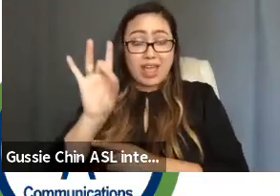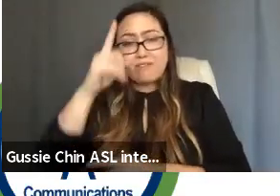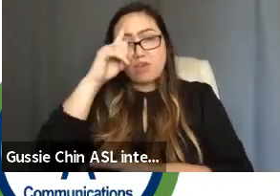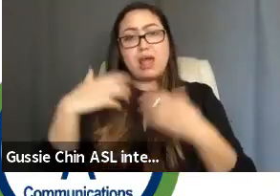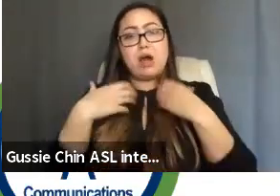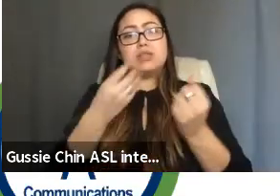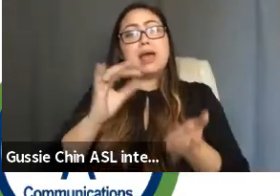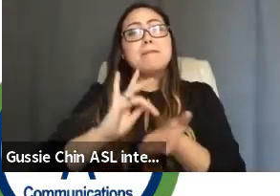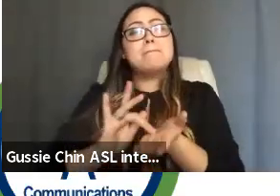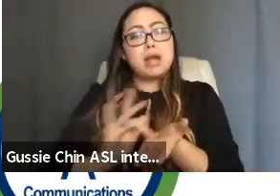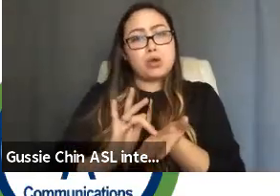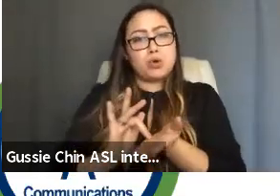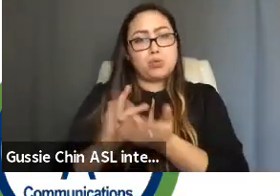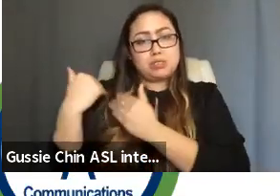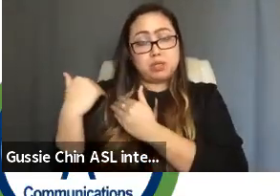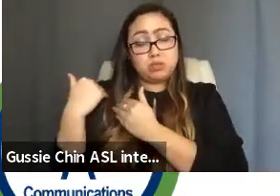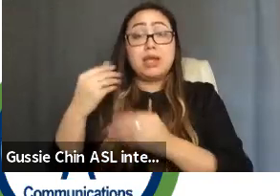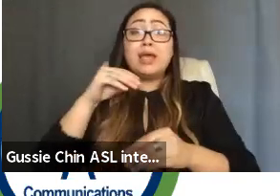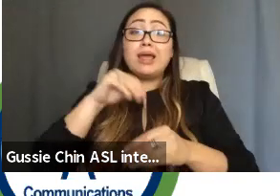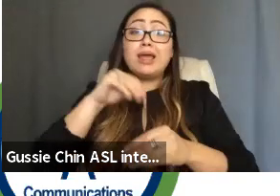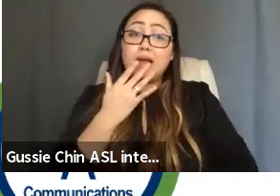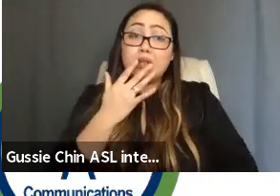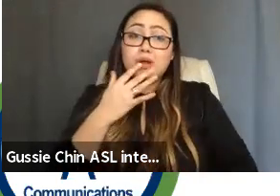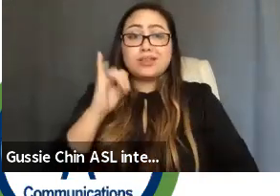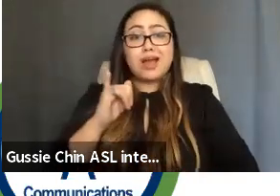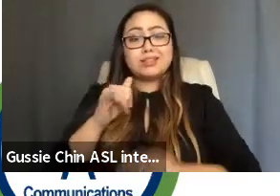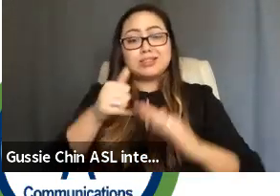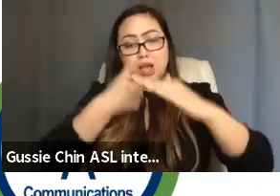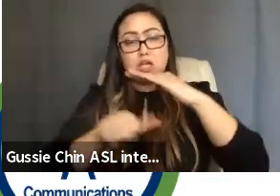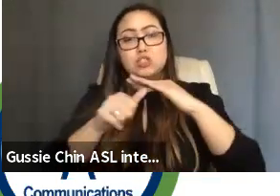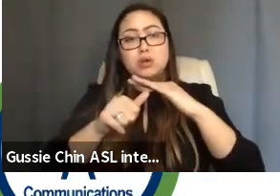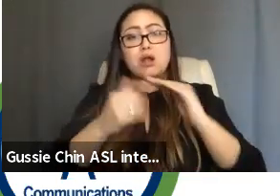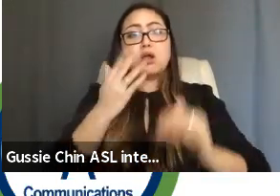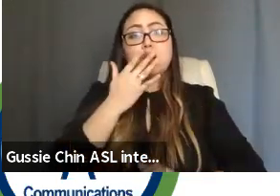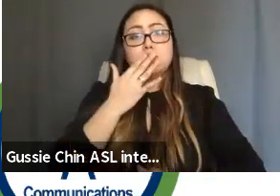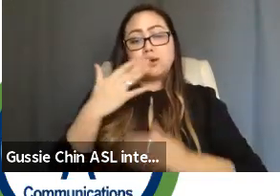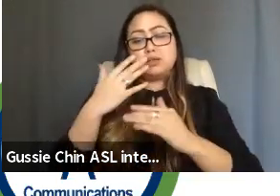responsibilities, and in Colorado those are housed under the Colorado Department of Public Health and